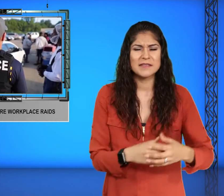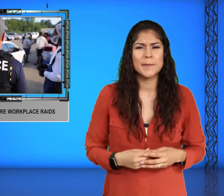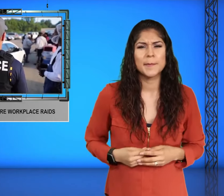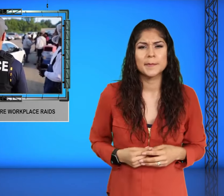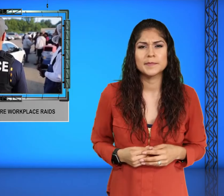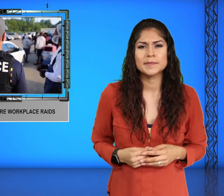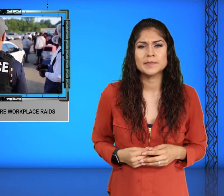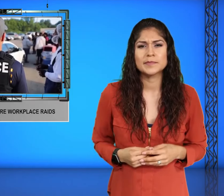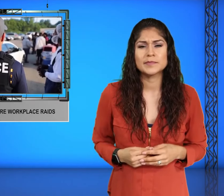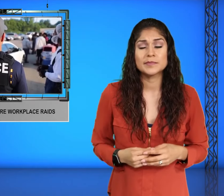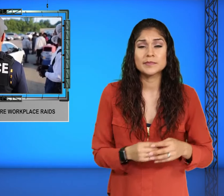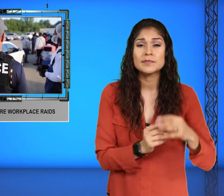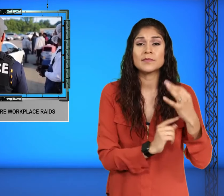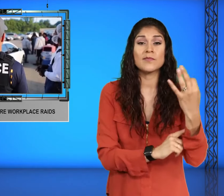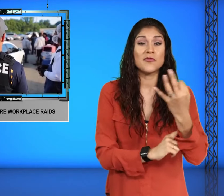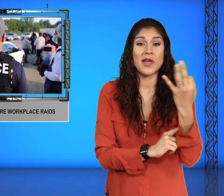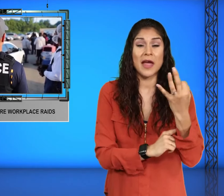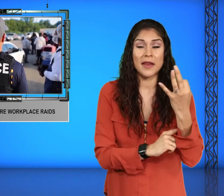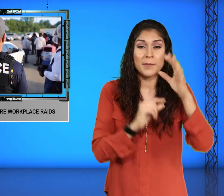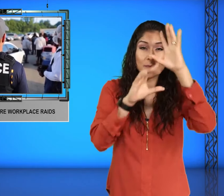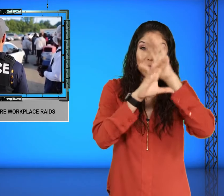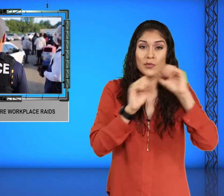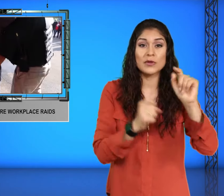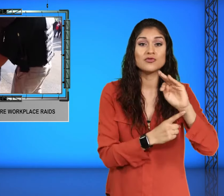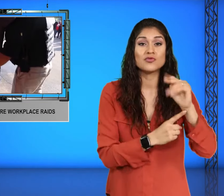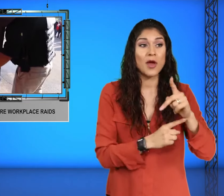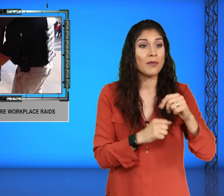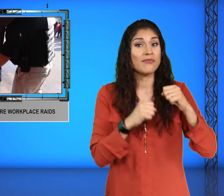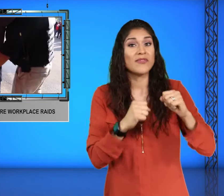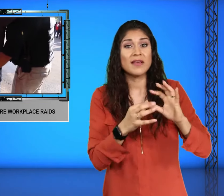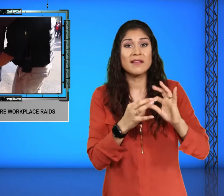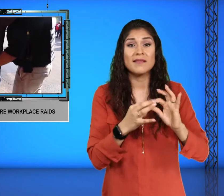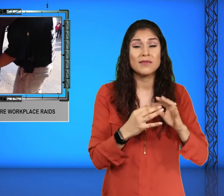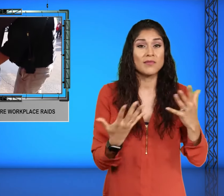300 detainees have since been released.